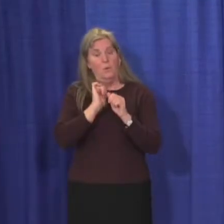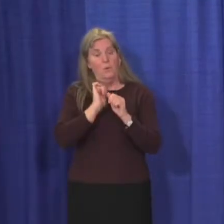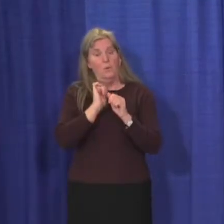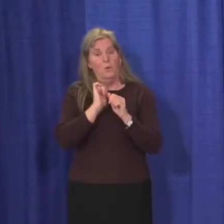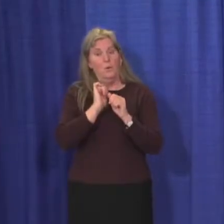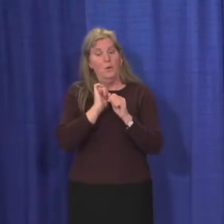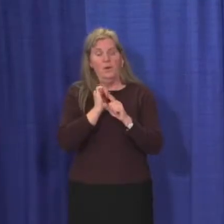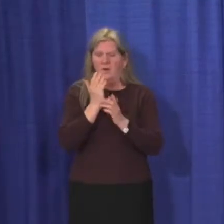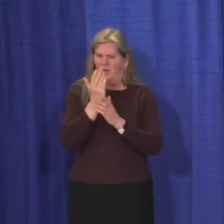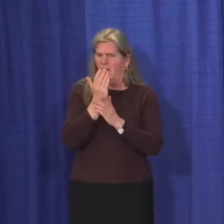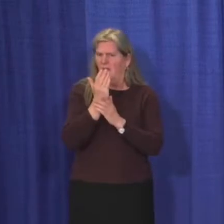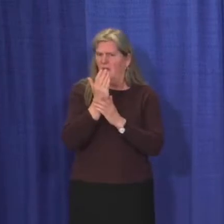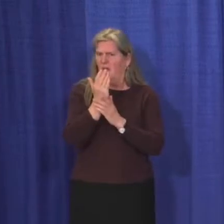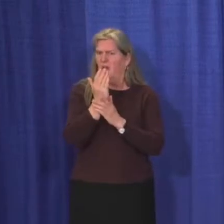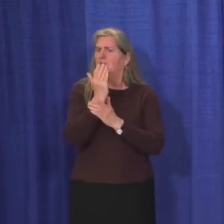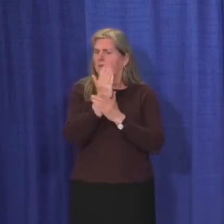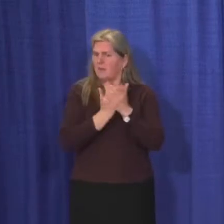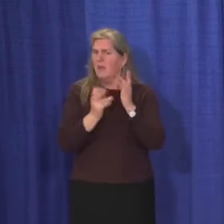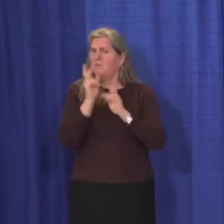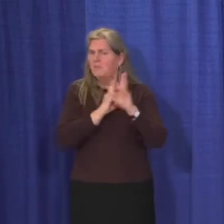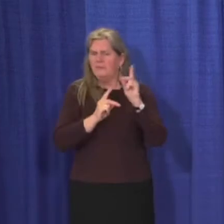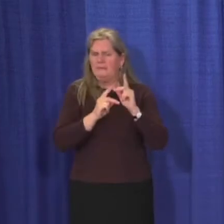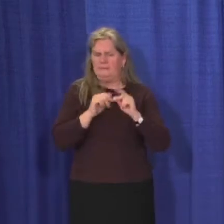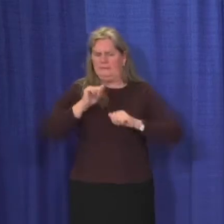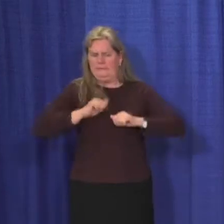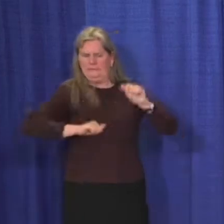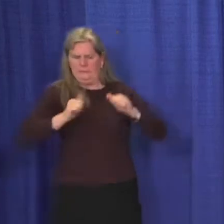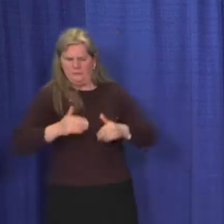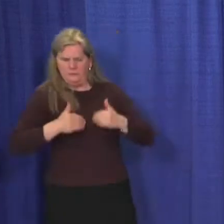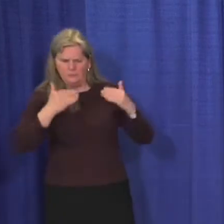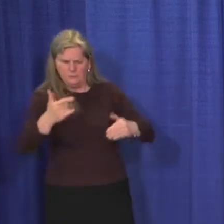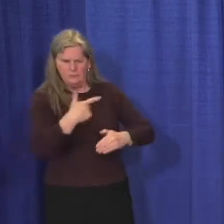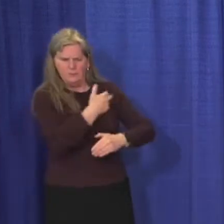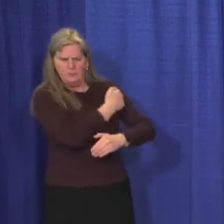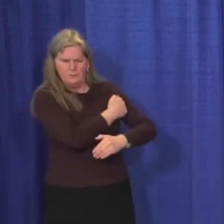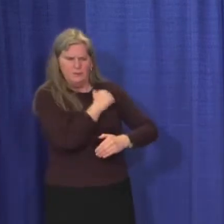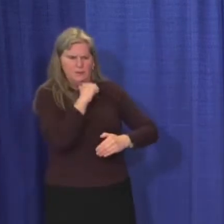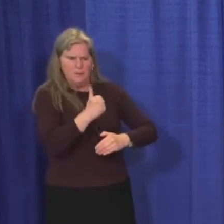where we're working more and more with a declining number of those who have been hesitant or